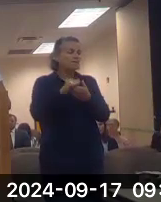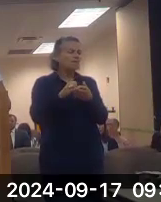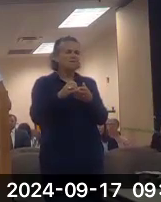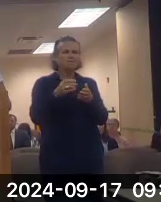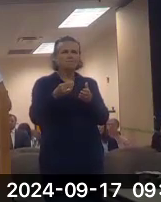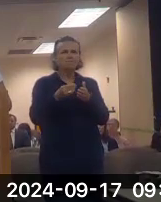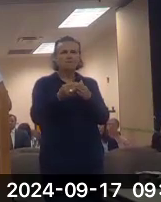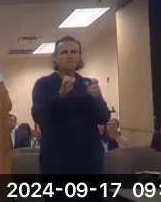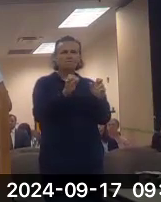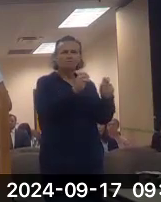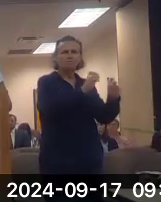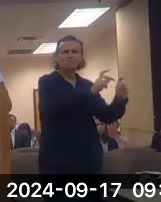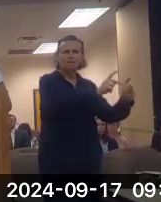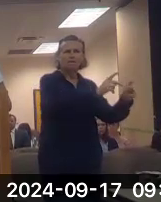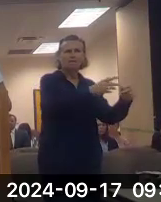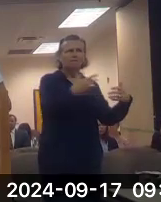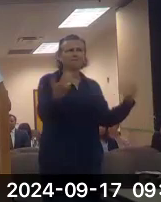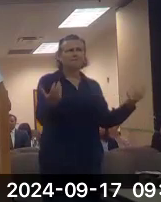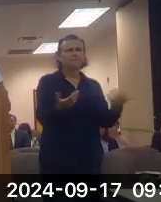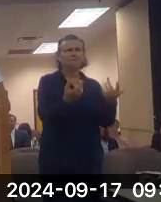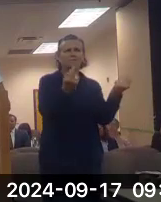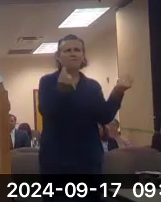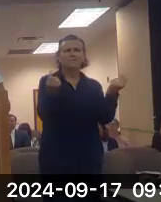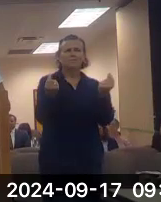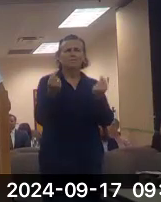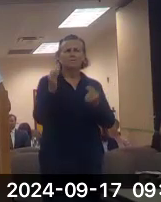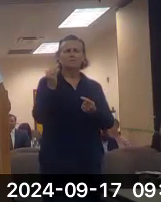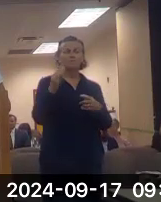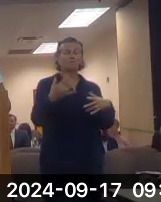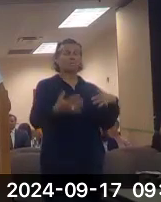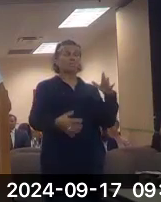Reginald Parson: your contributions. It just seems like a lot of